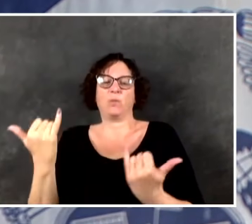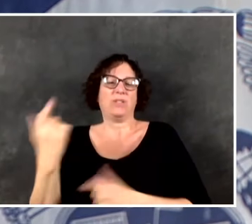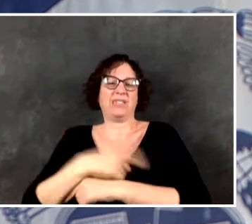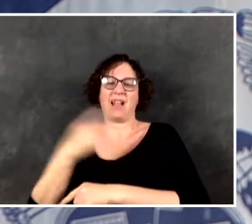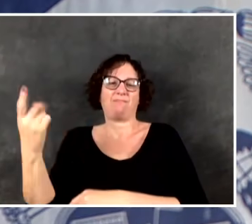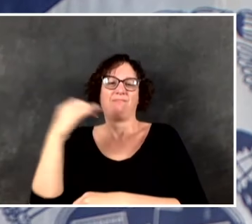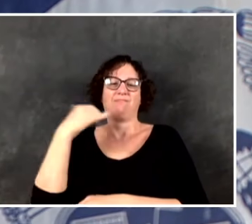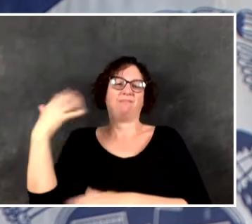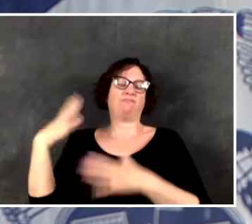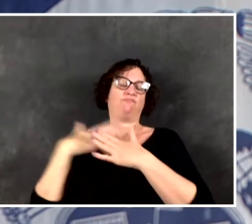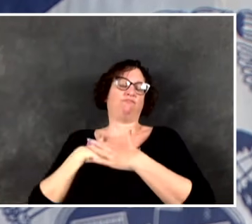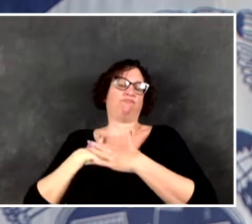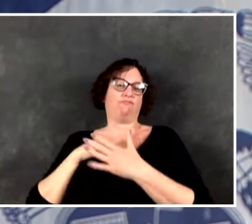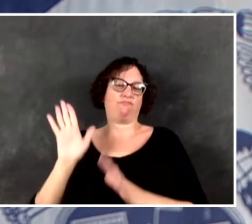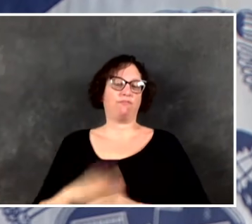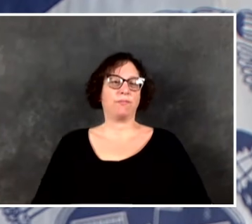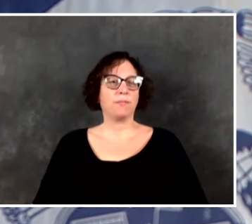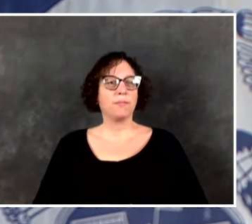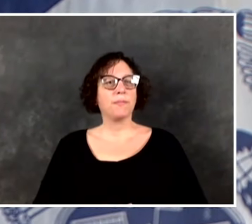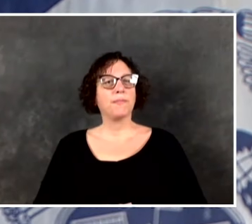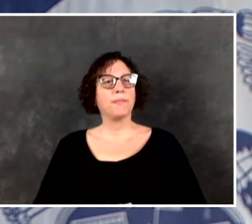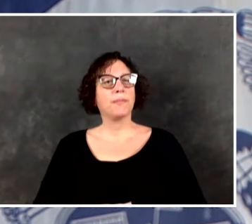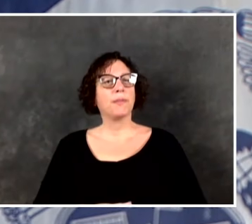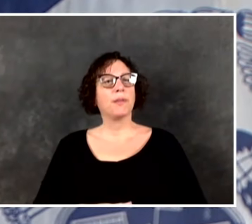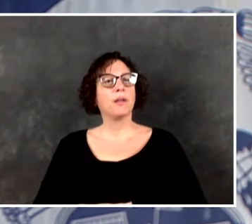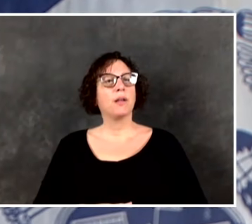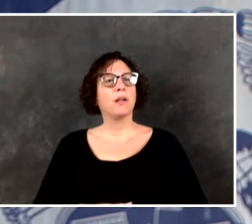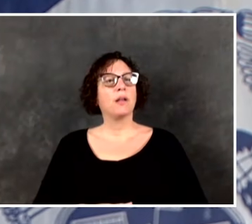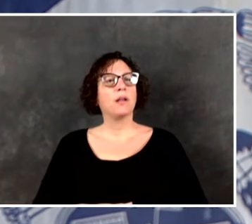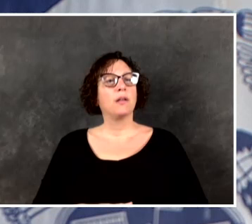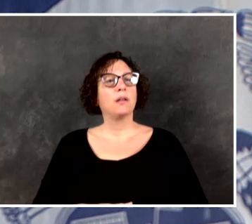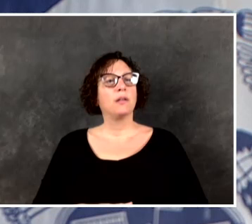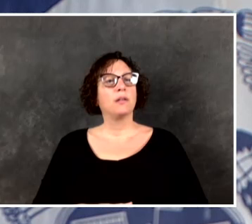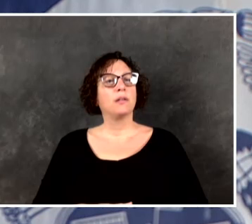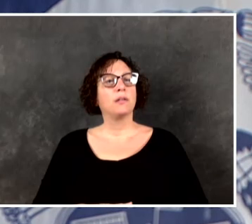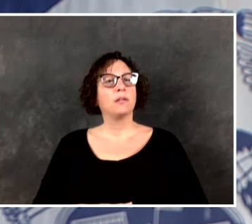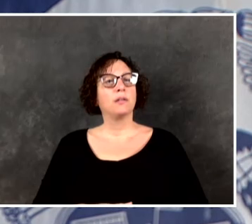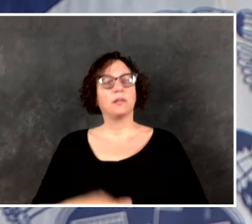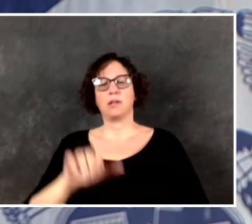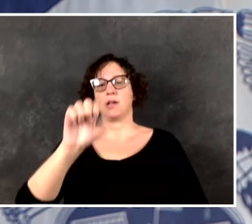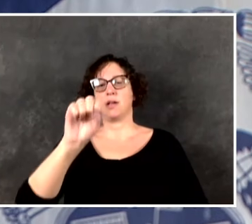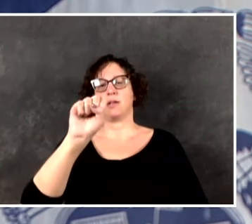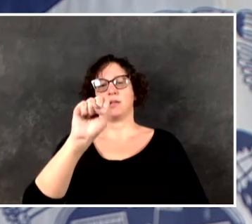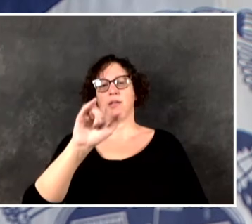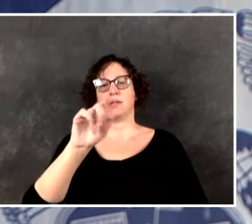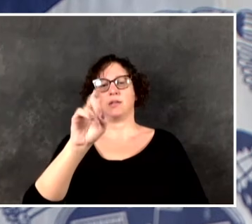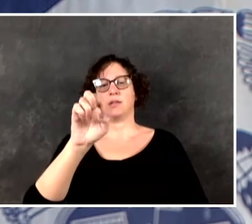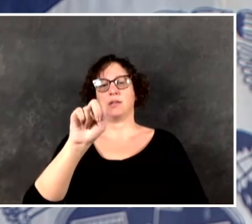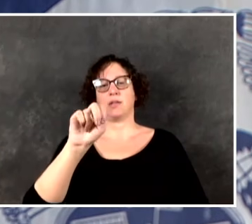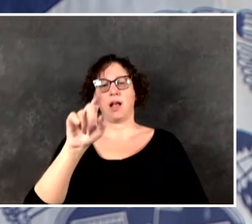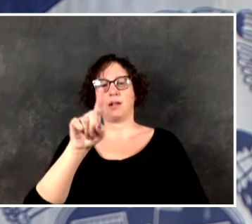I'LL MAKE SURE WE GET THAT TO YOU